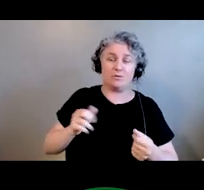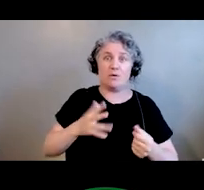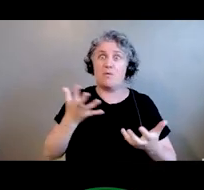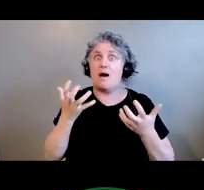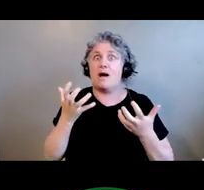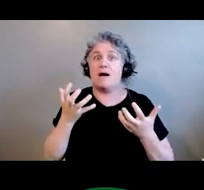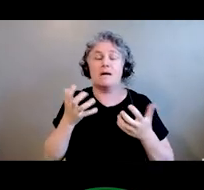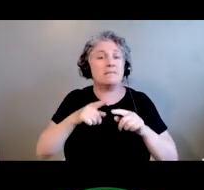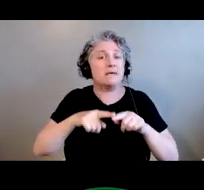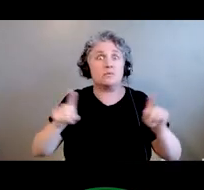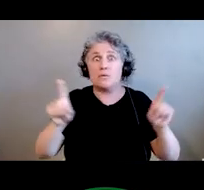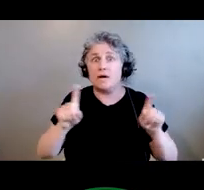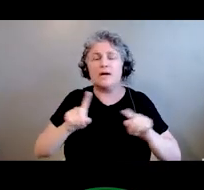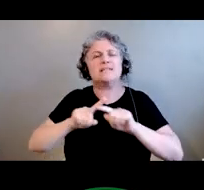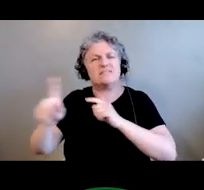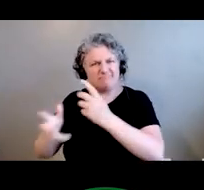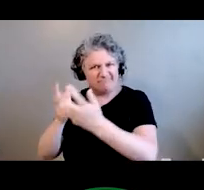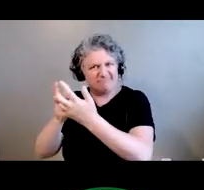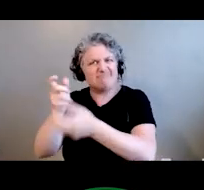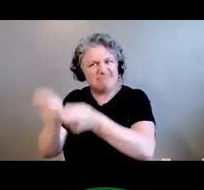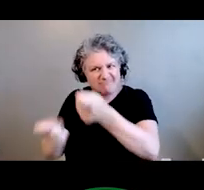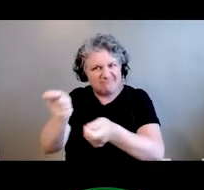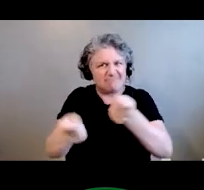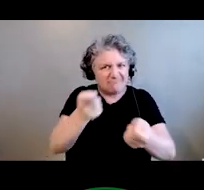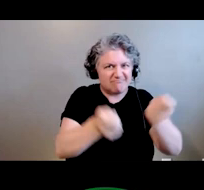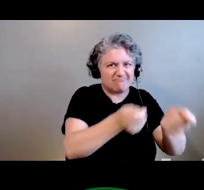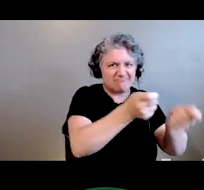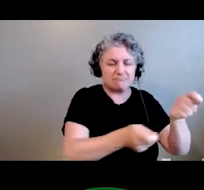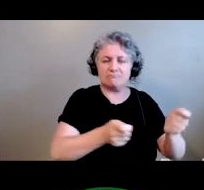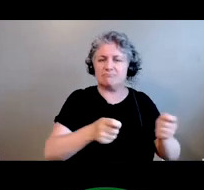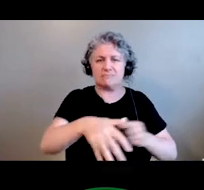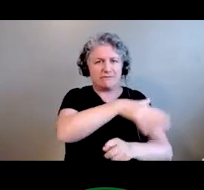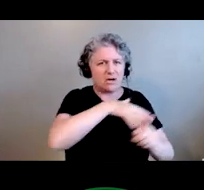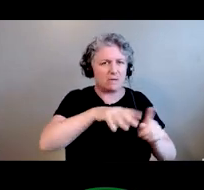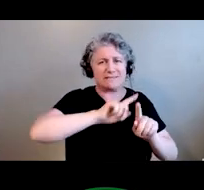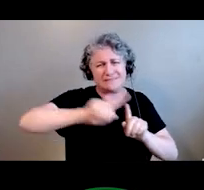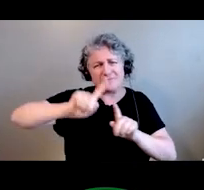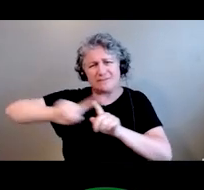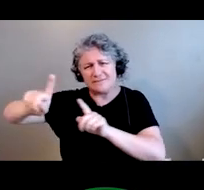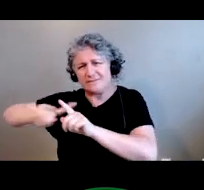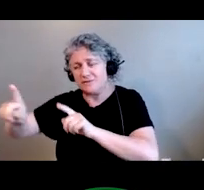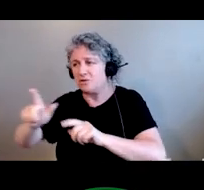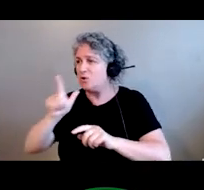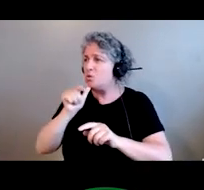park serves. I think you really highlighted that. Before I move on to our next question, I just want to take some comments from the audience.